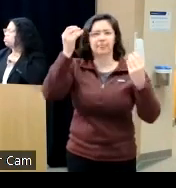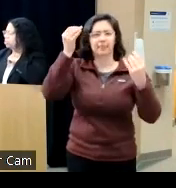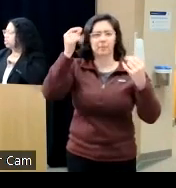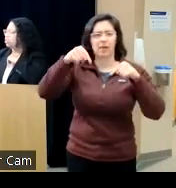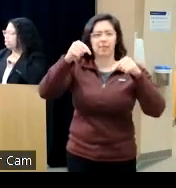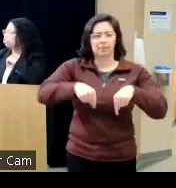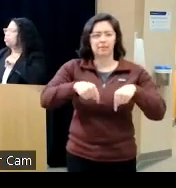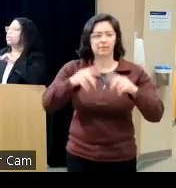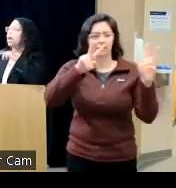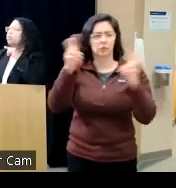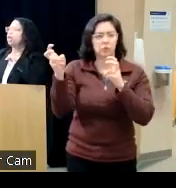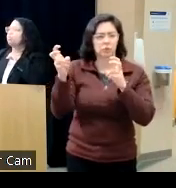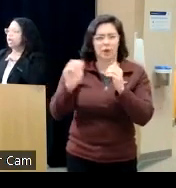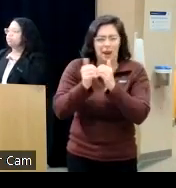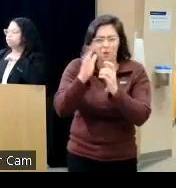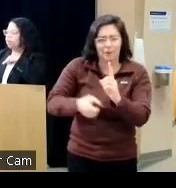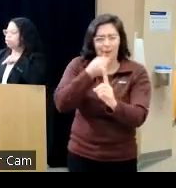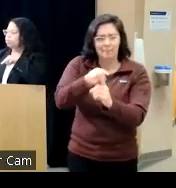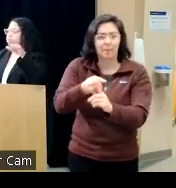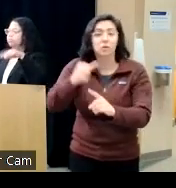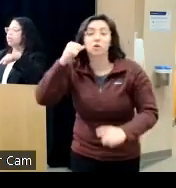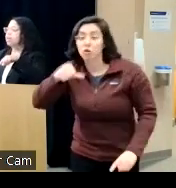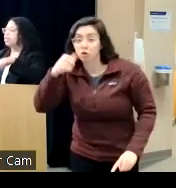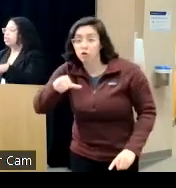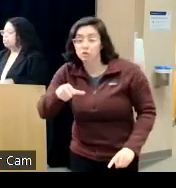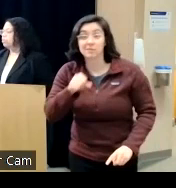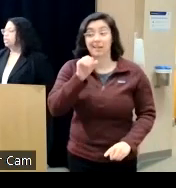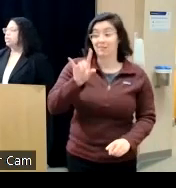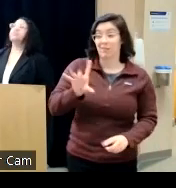this particular issue and how it impacts girls because if they're in the communities